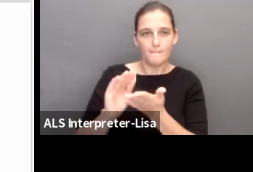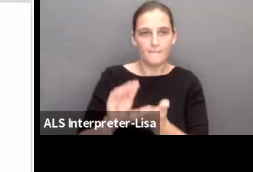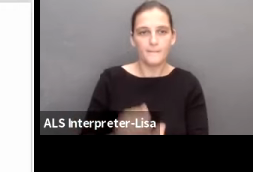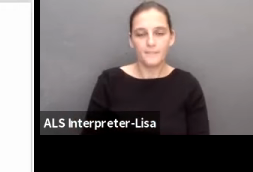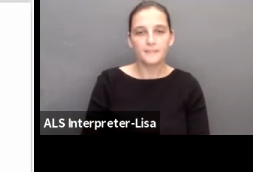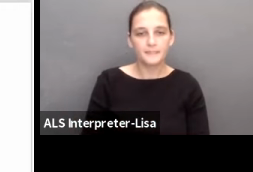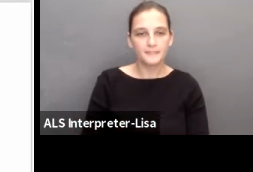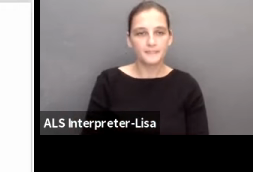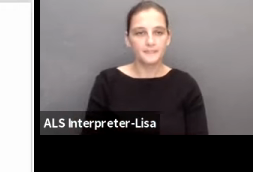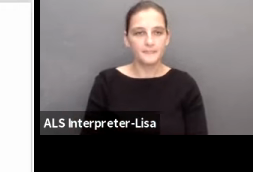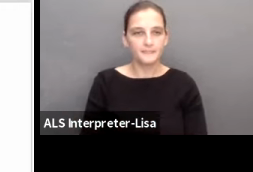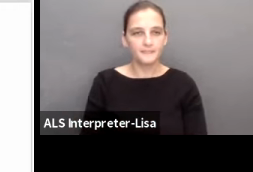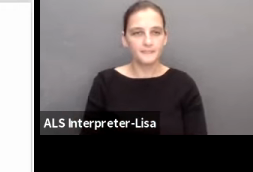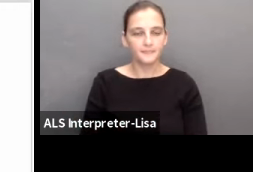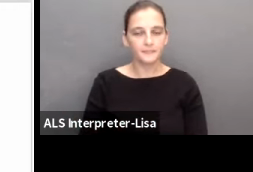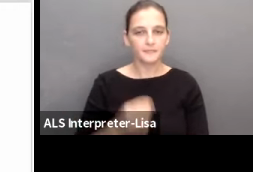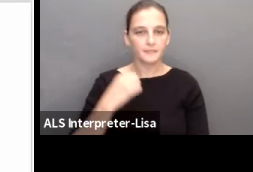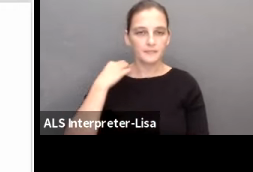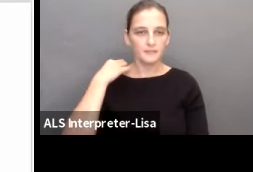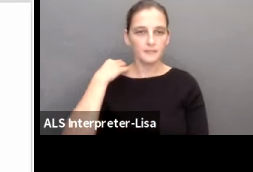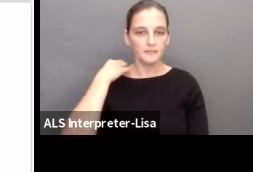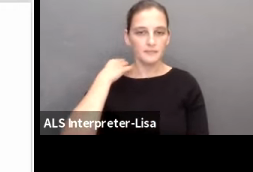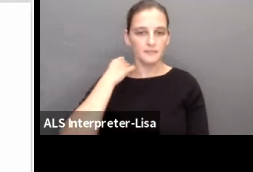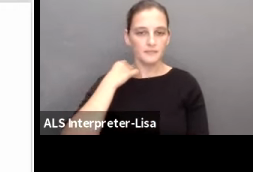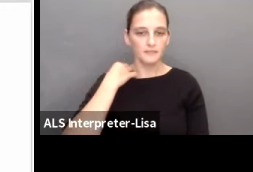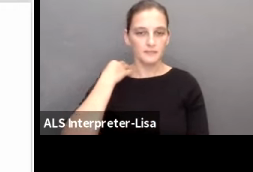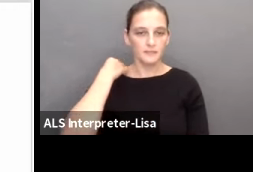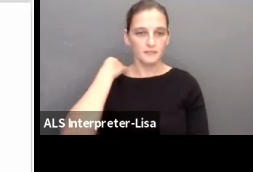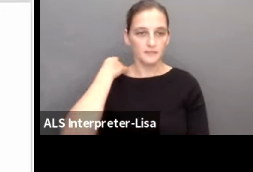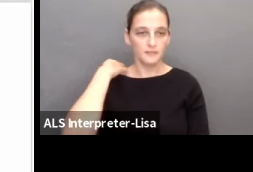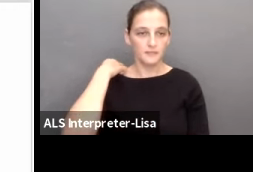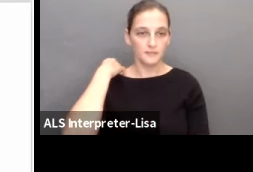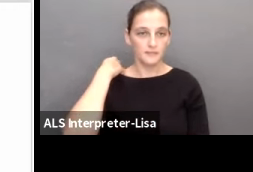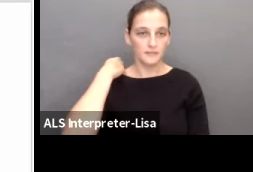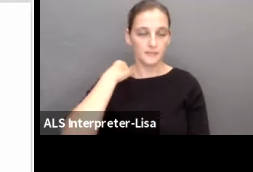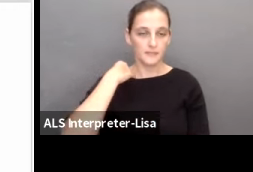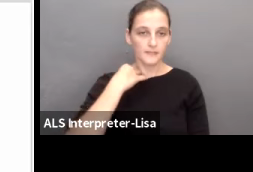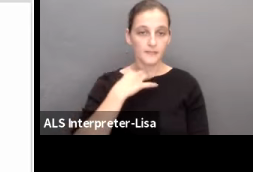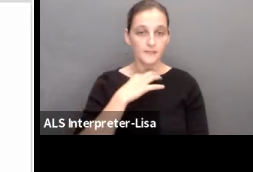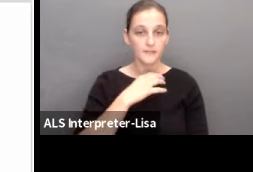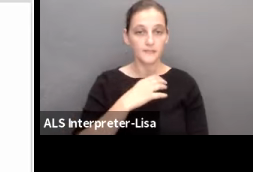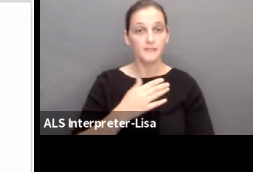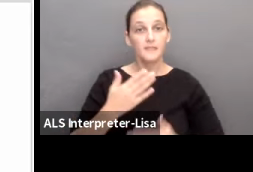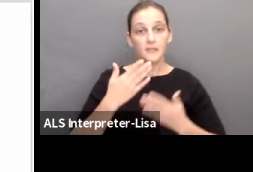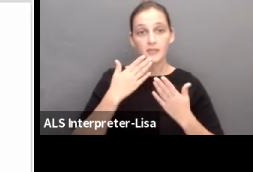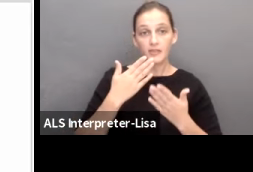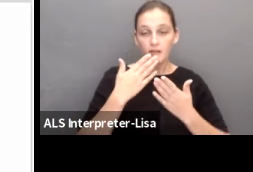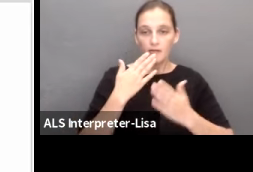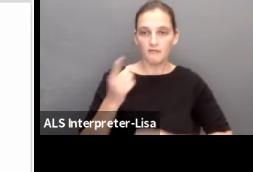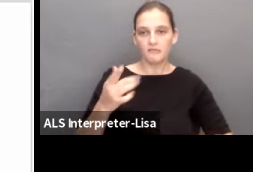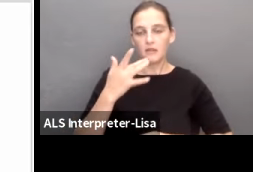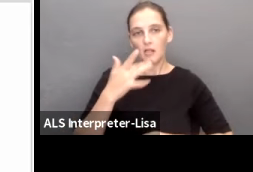Also, thankfully, our hospital, our hospitalized COVID patients are going